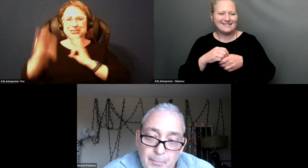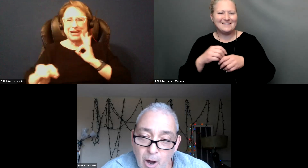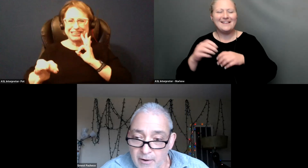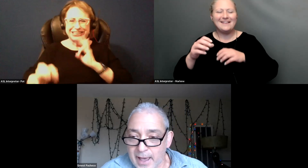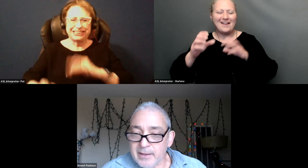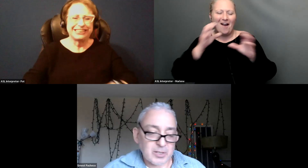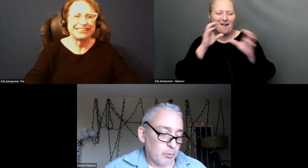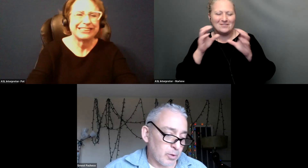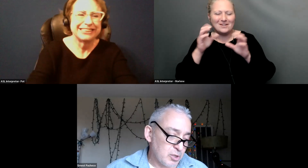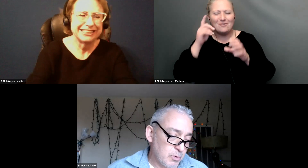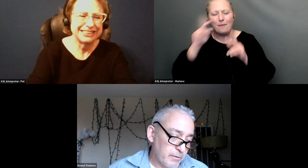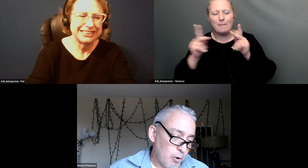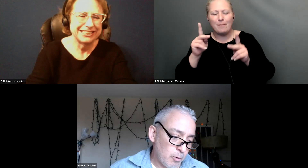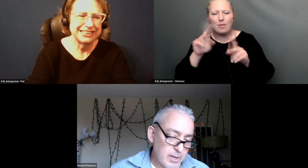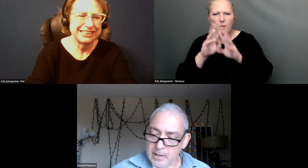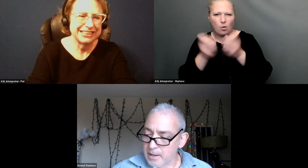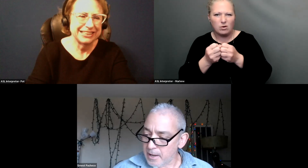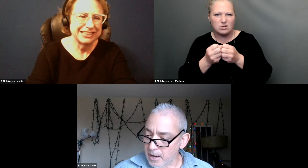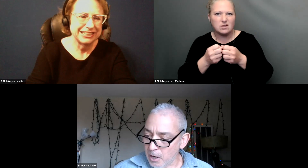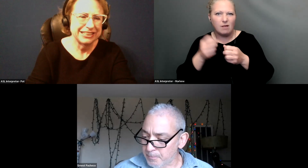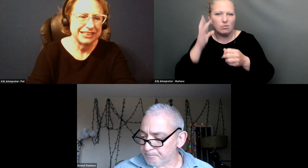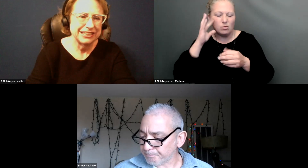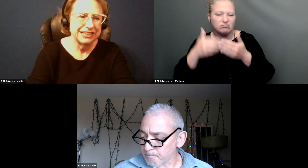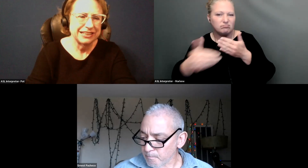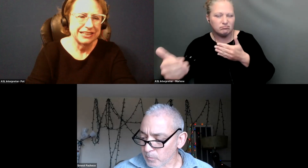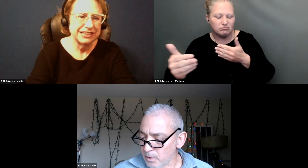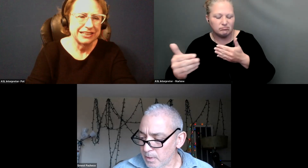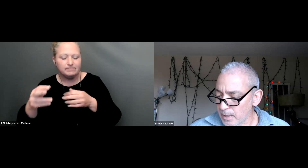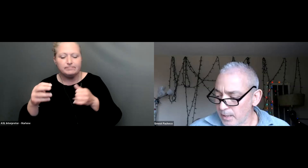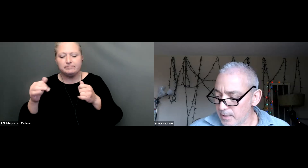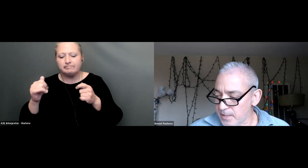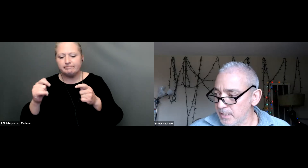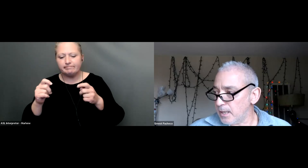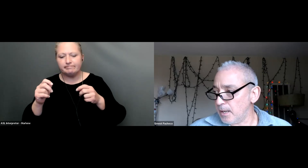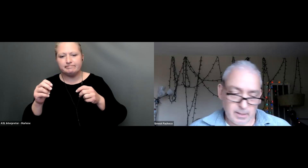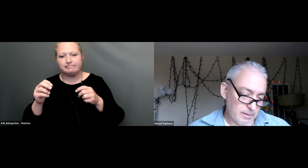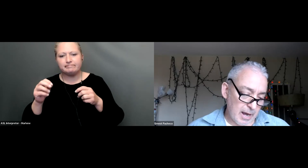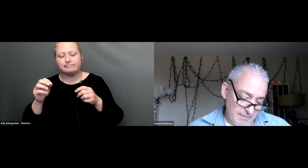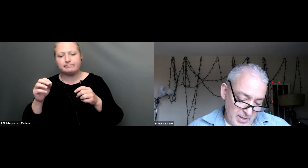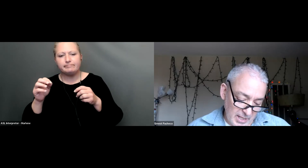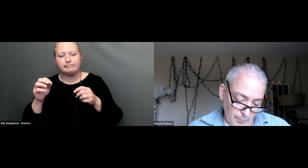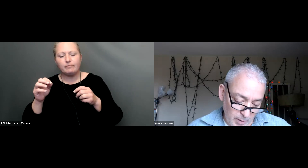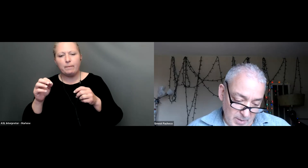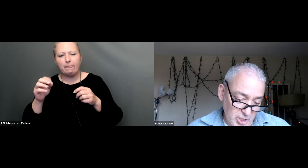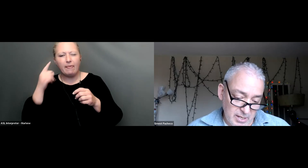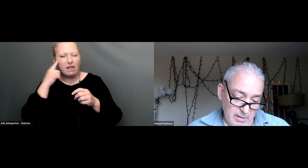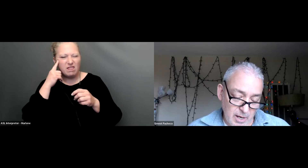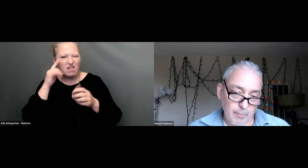workshop on that. It's something we're gonna do. Moving forward. The I think that's pretty much it.